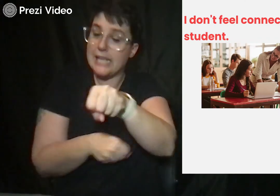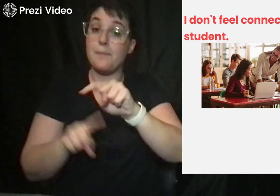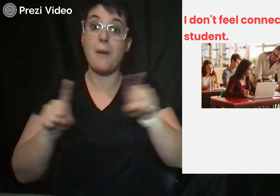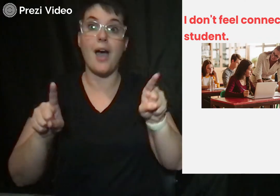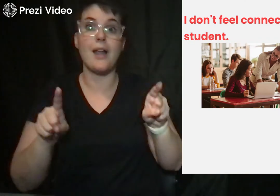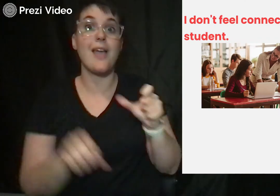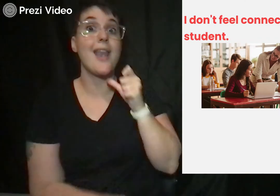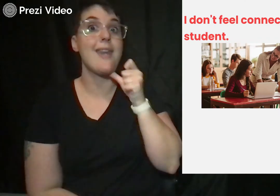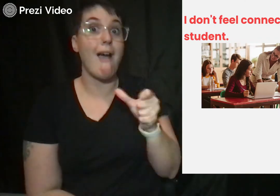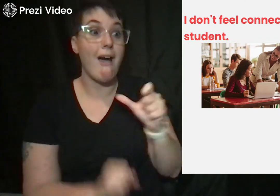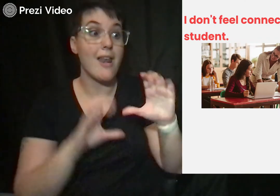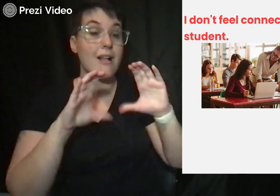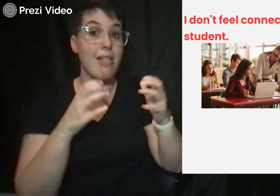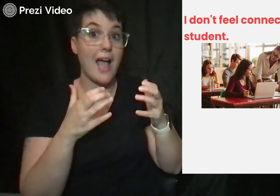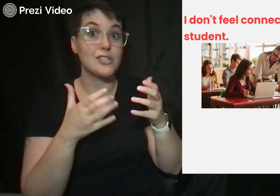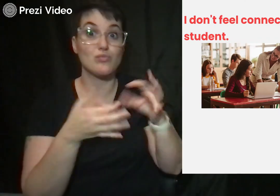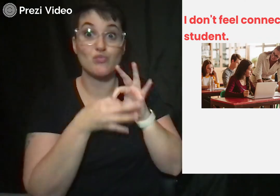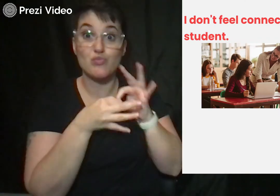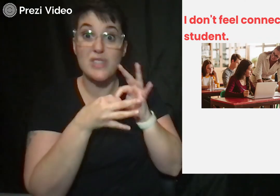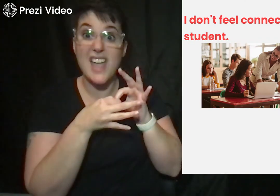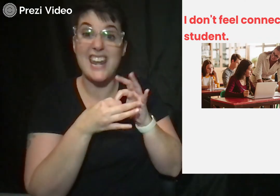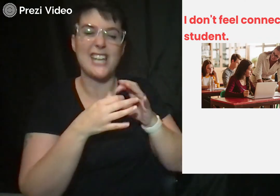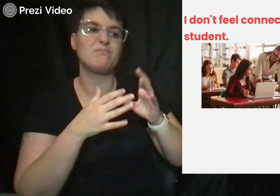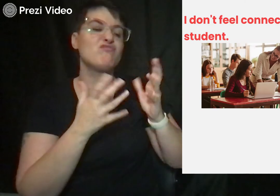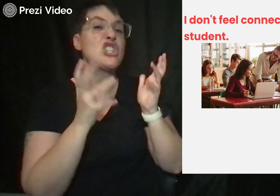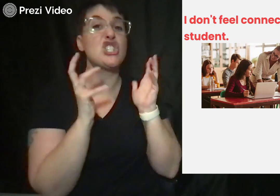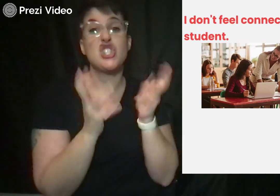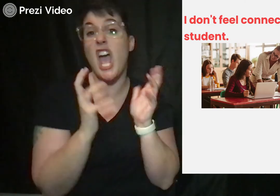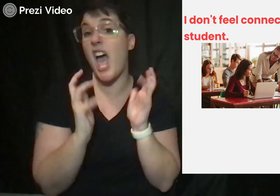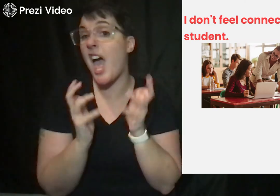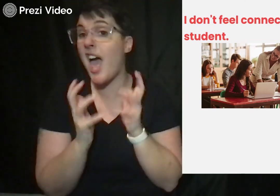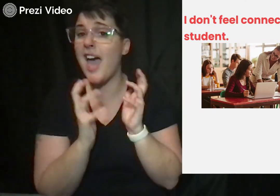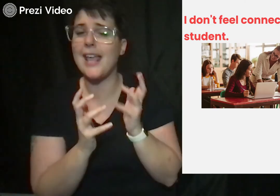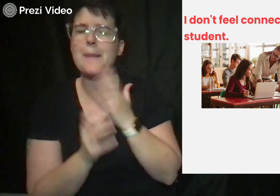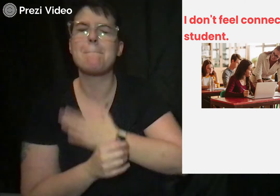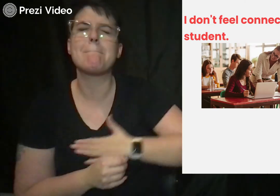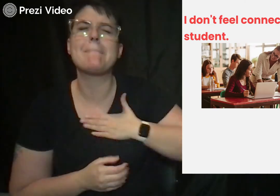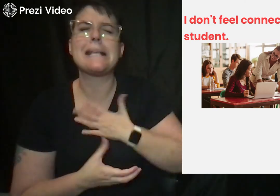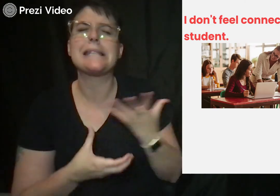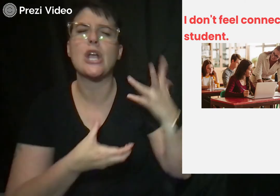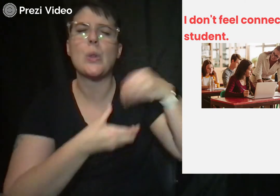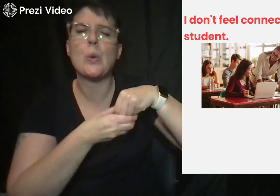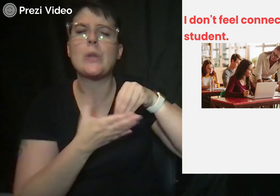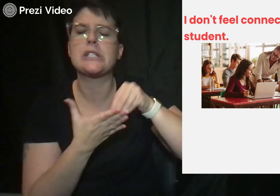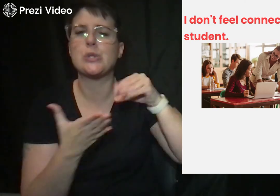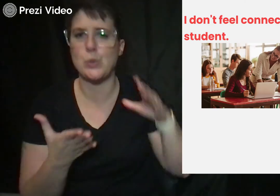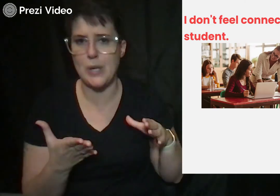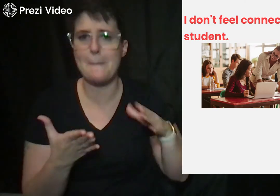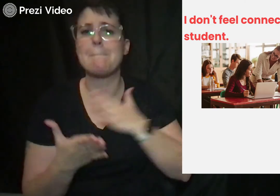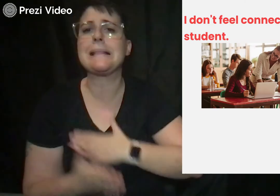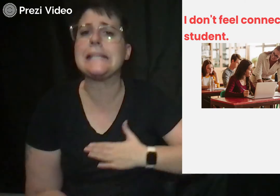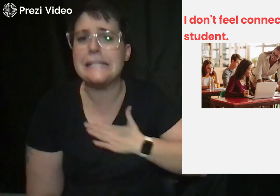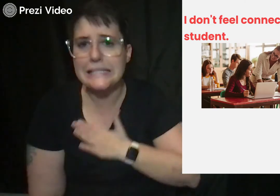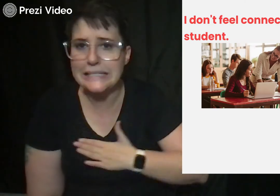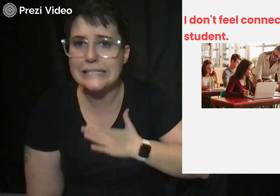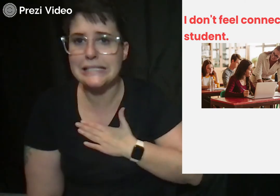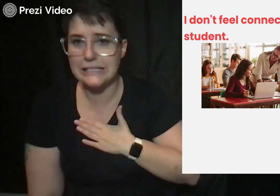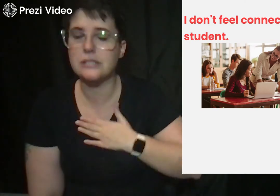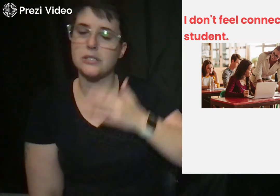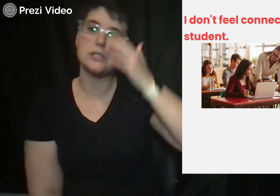But I suggest you also include them in non-academic conversations